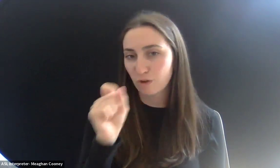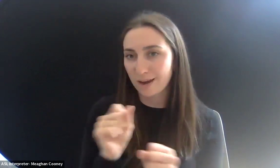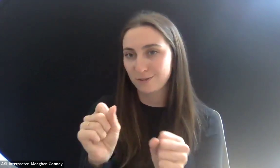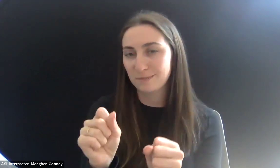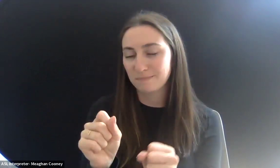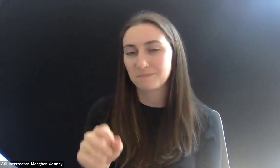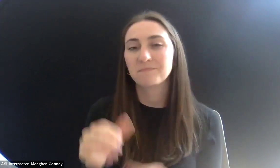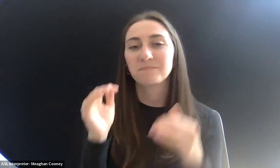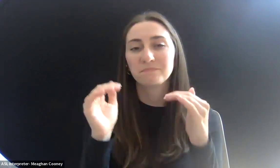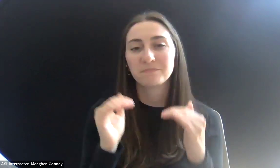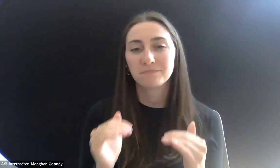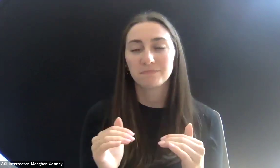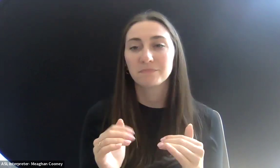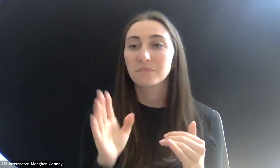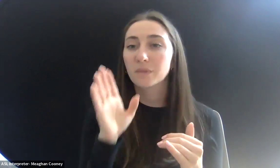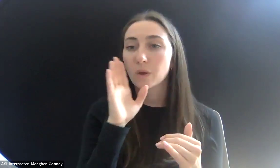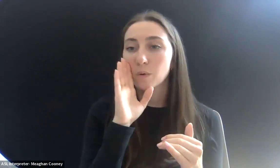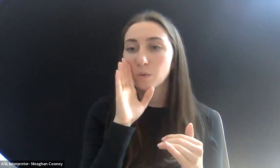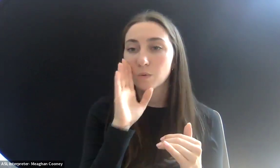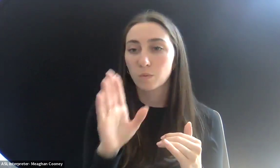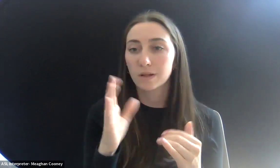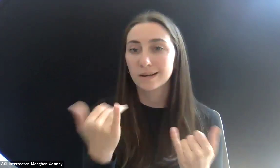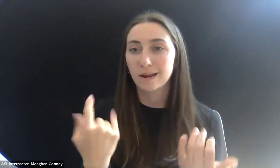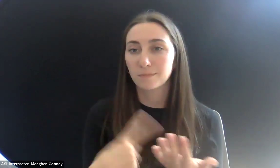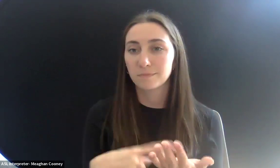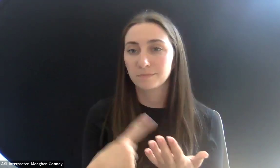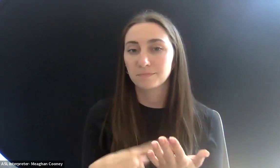OK. So now we'll move to a presentation of the tool.